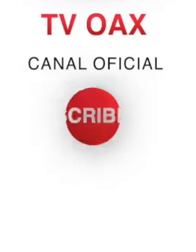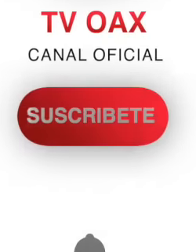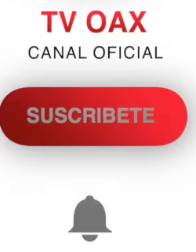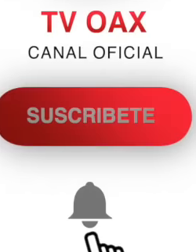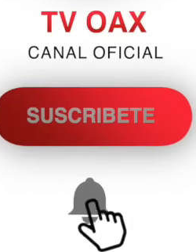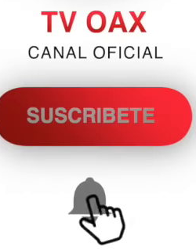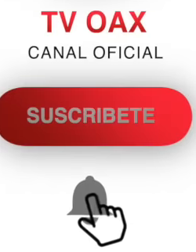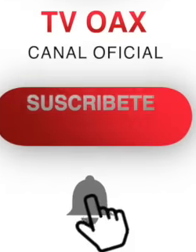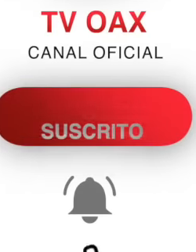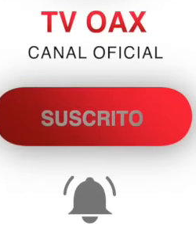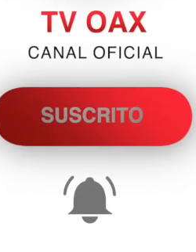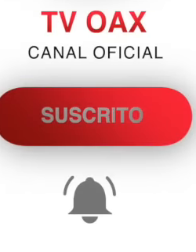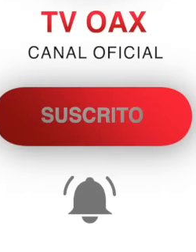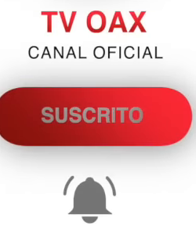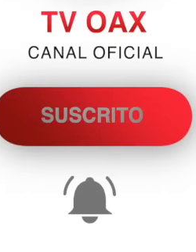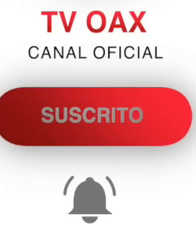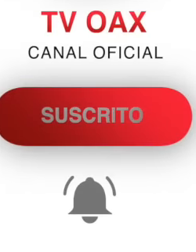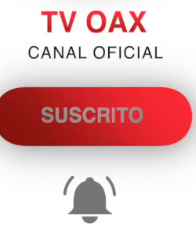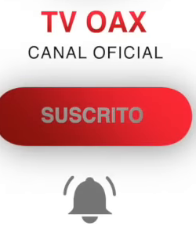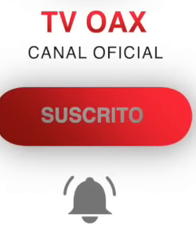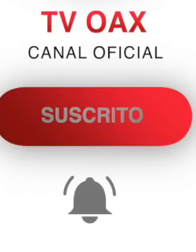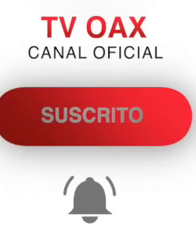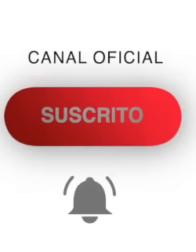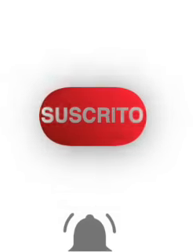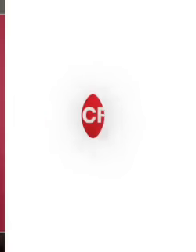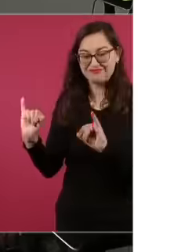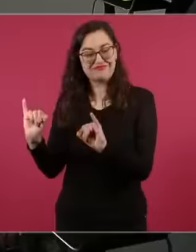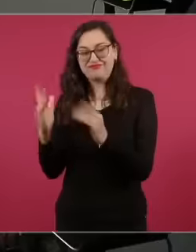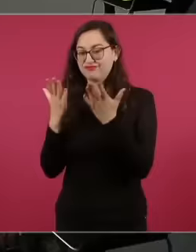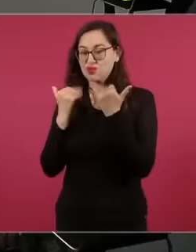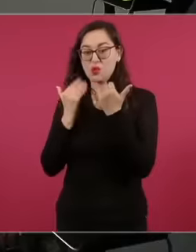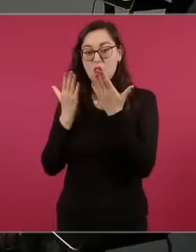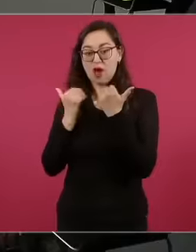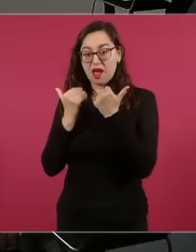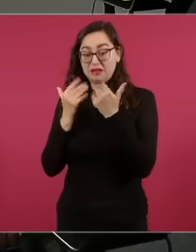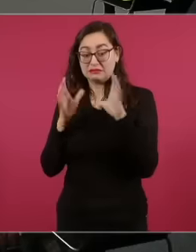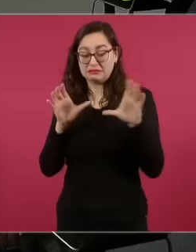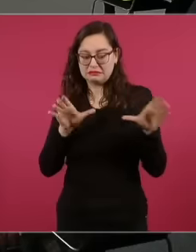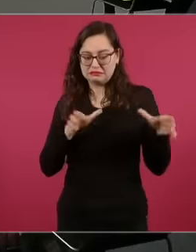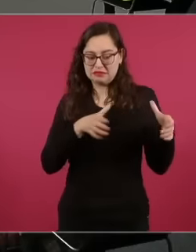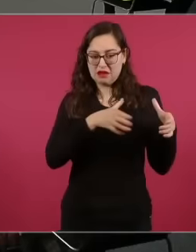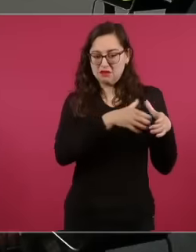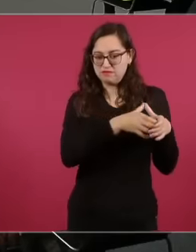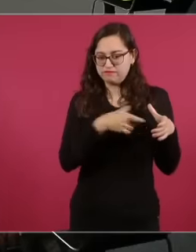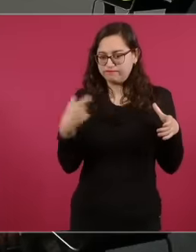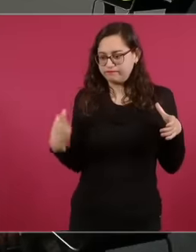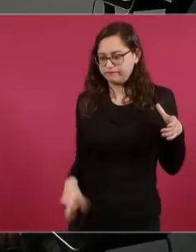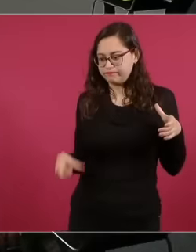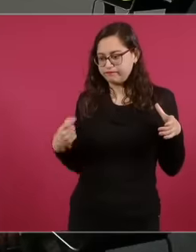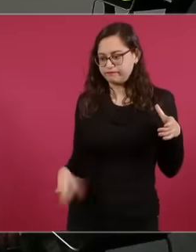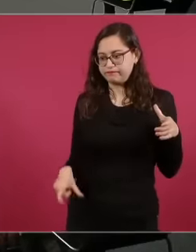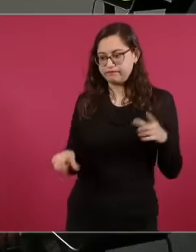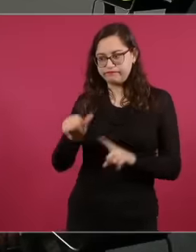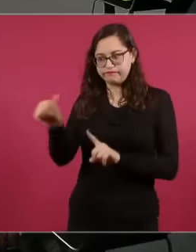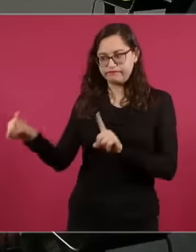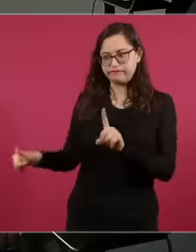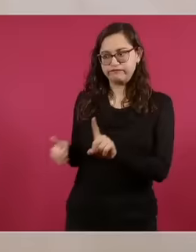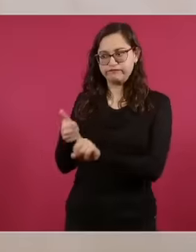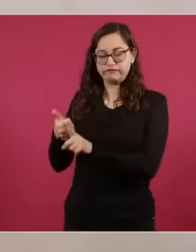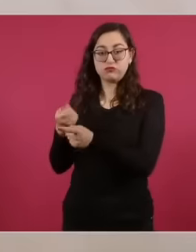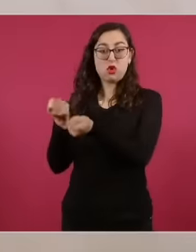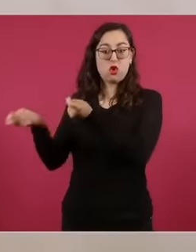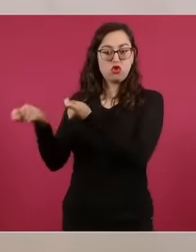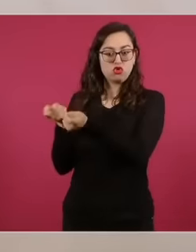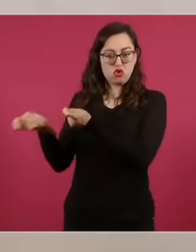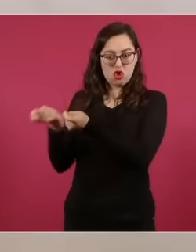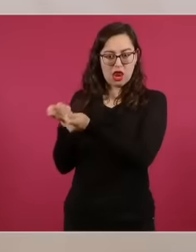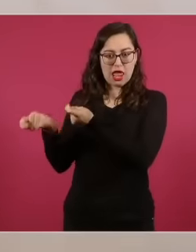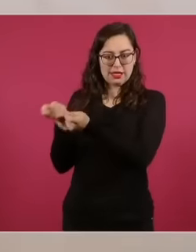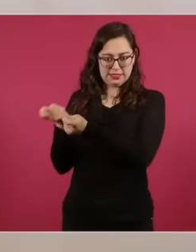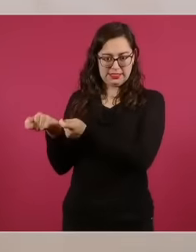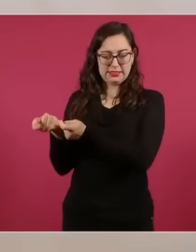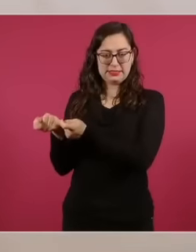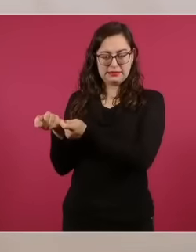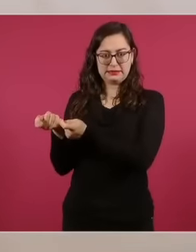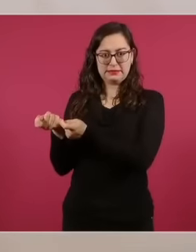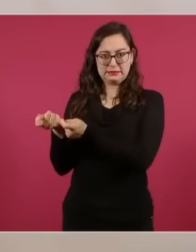it is taken it is at the service of a rapacious minority those who previously felt like the owners of